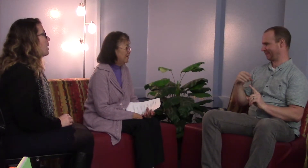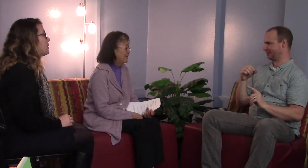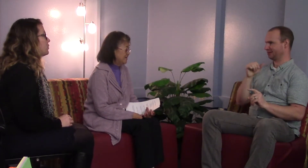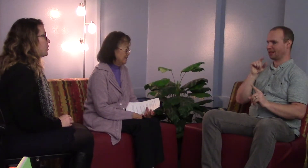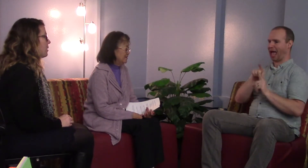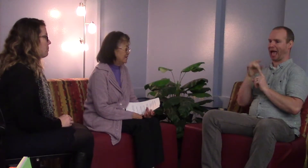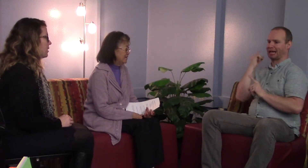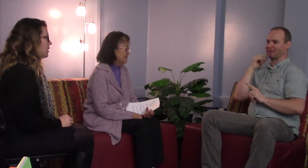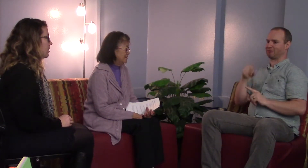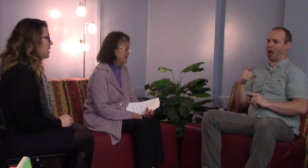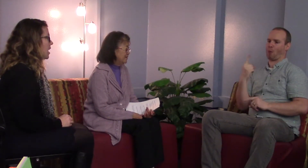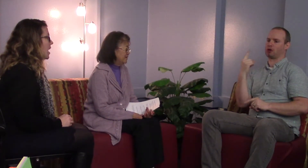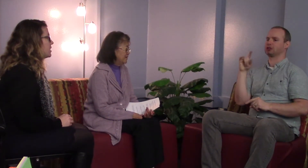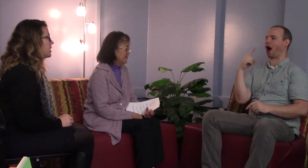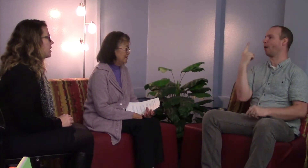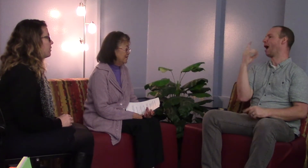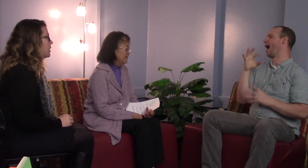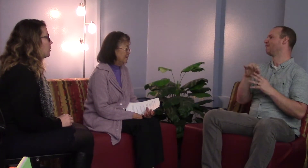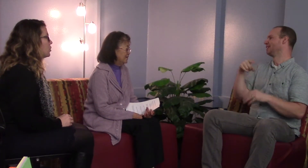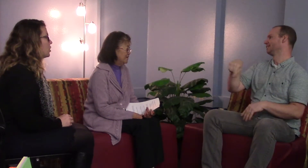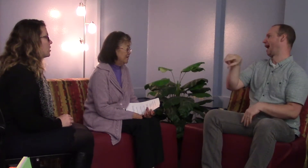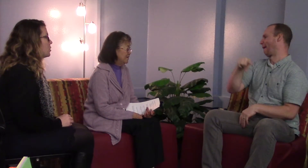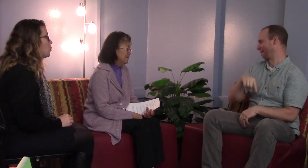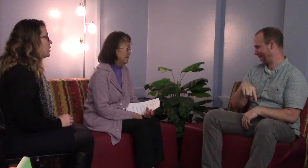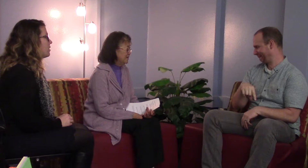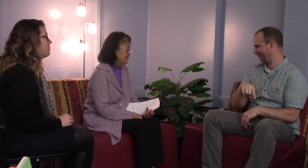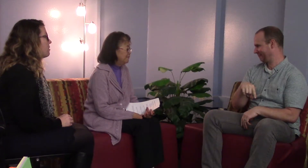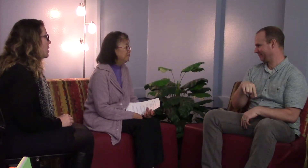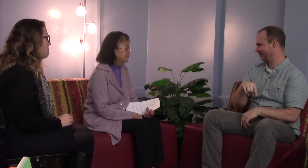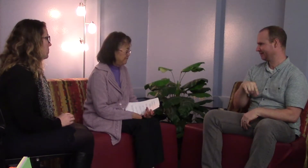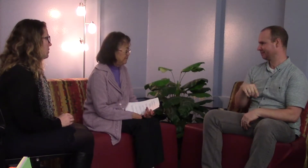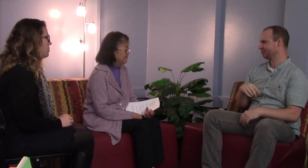happened for them. As if they were just one of "them."